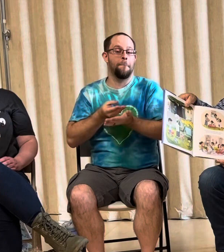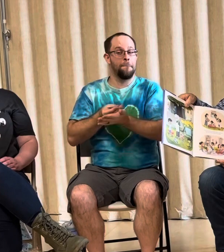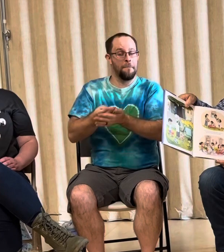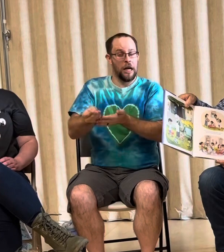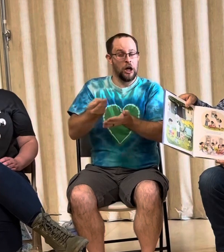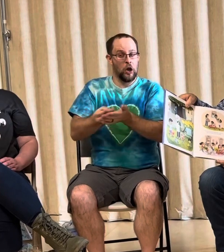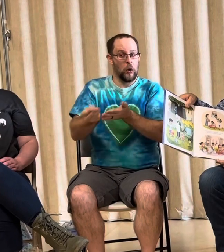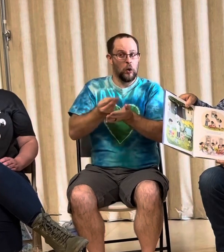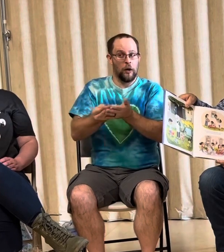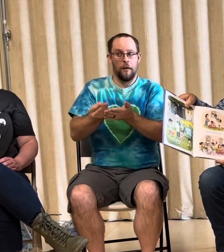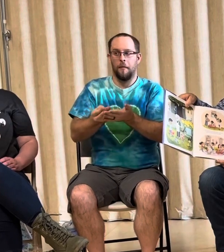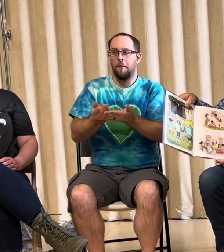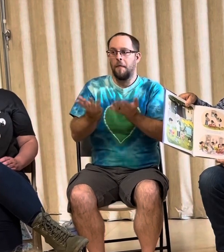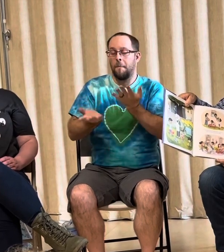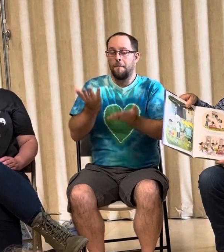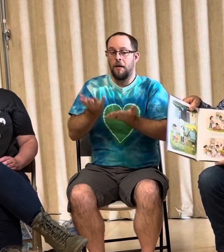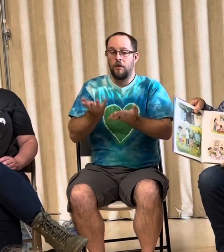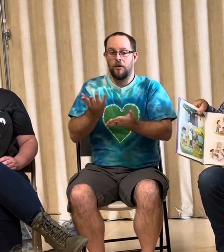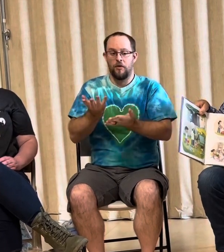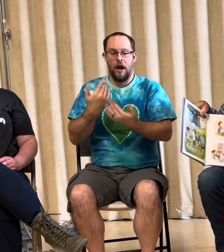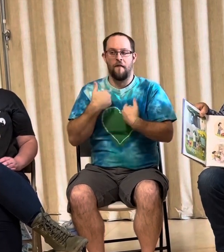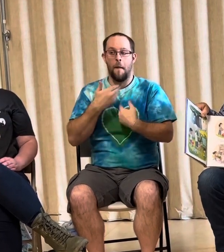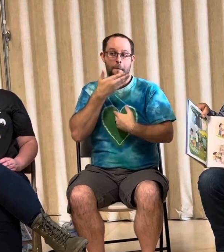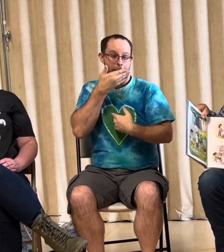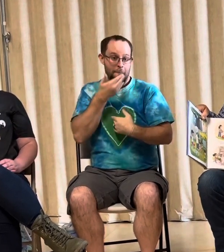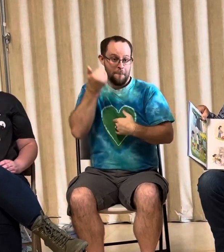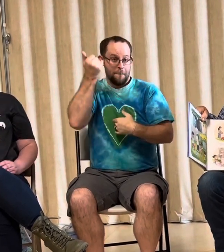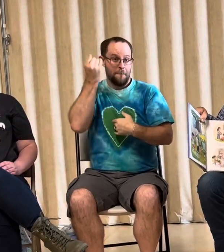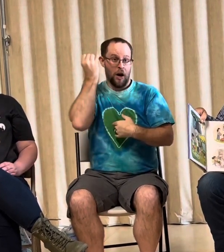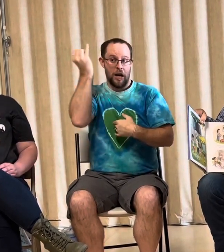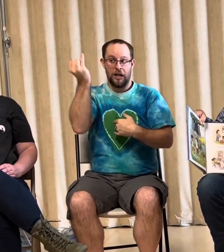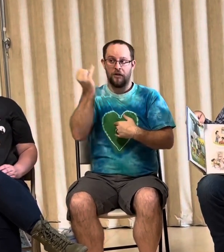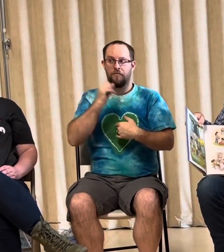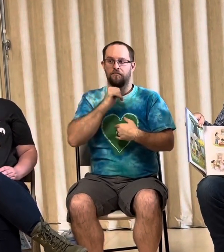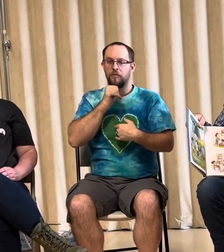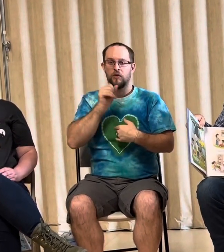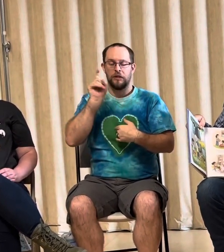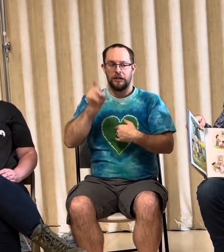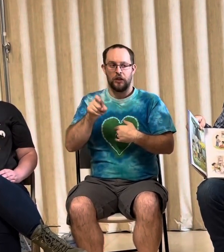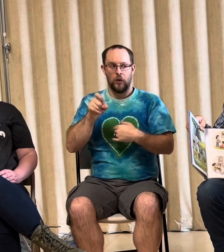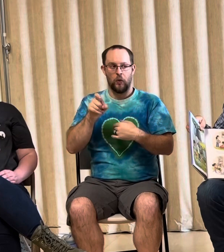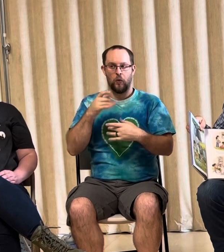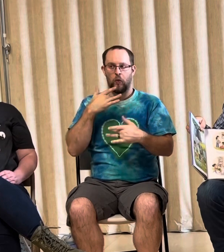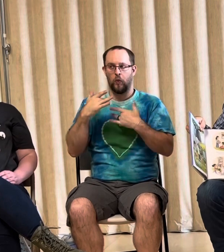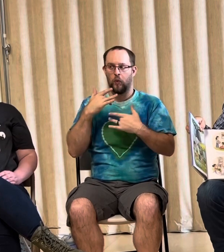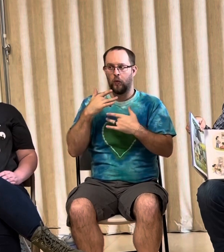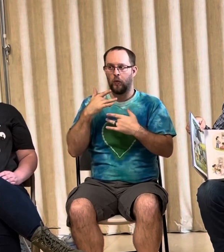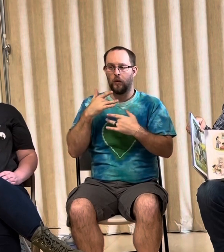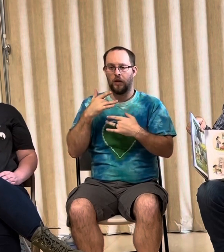maybe you have some even better ideas. And you don't need to worry about being paid.